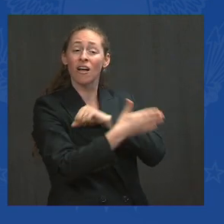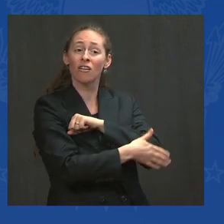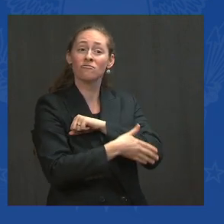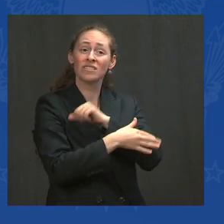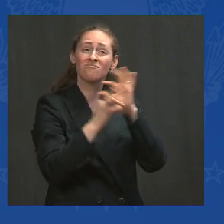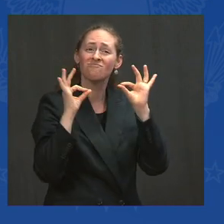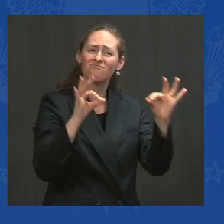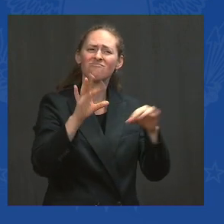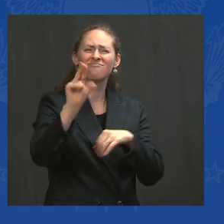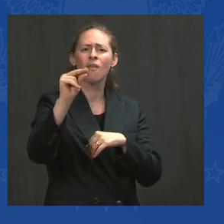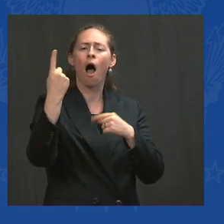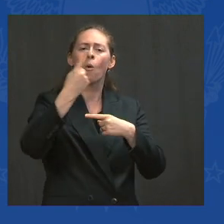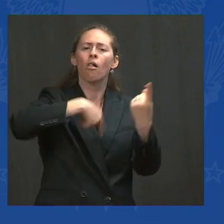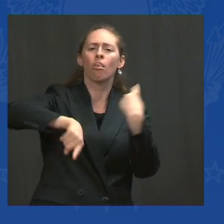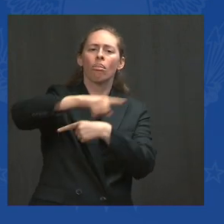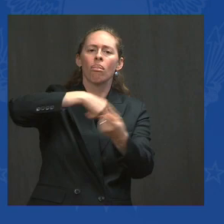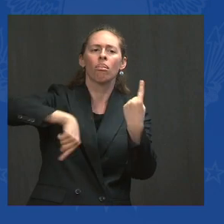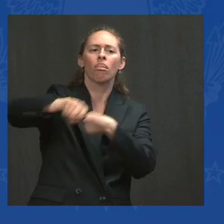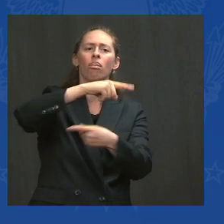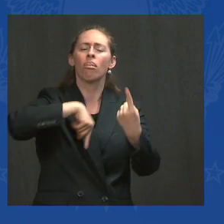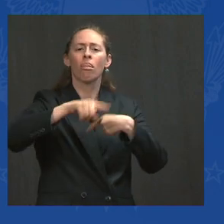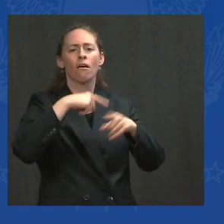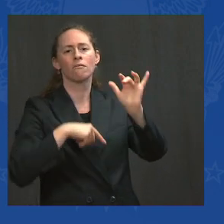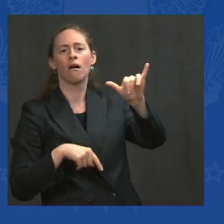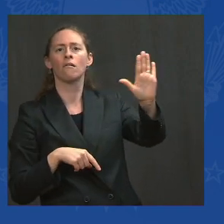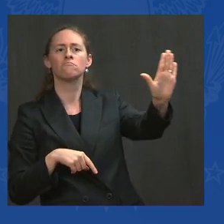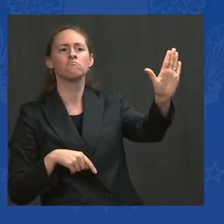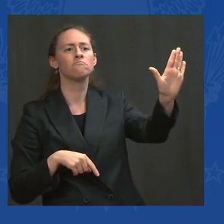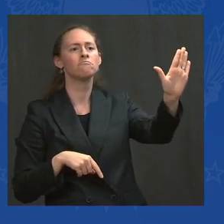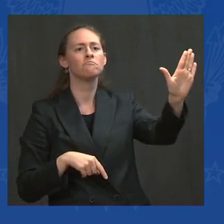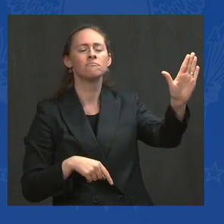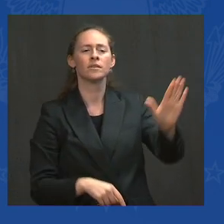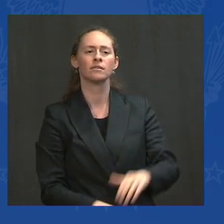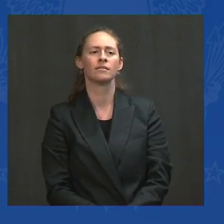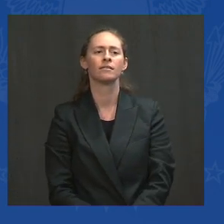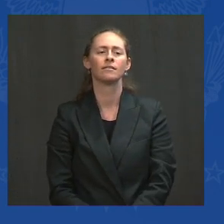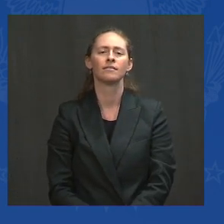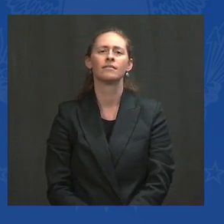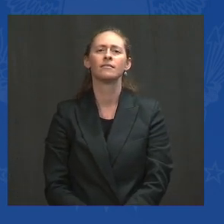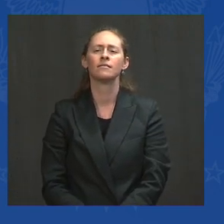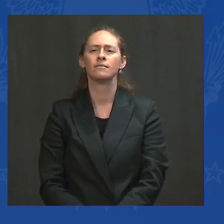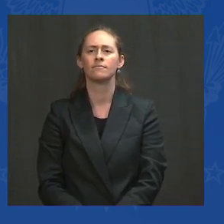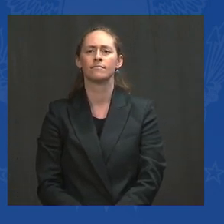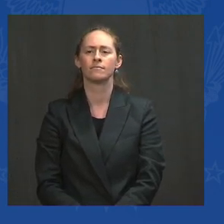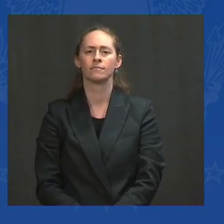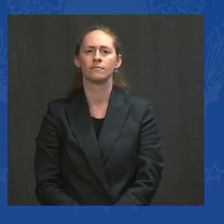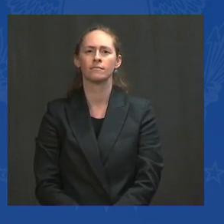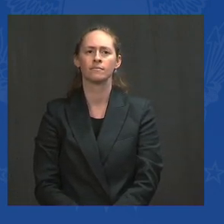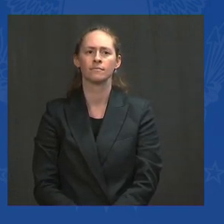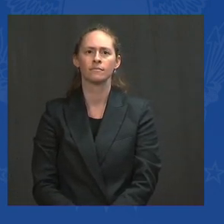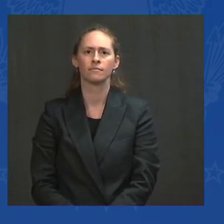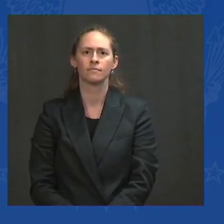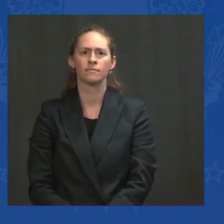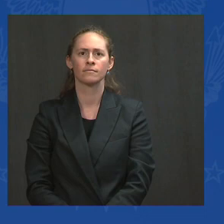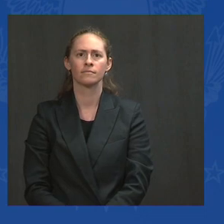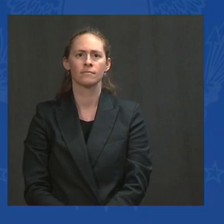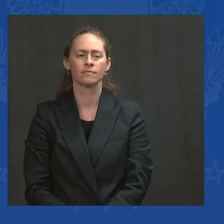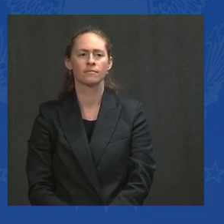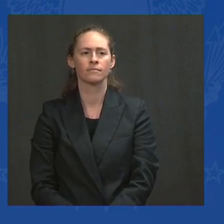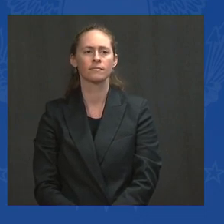Not in all of its history. The Press: Mr. President, if this isn't a "mission accomplished" moment, what is it, in your view?